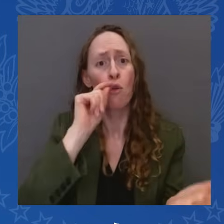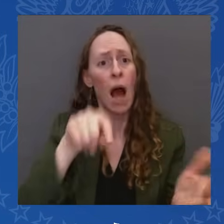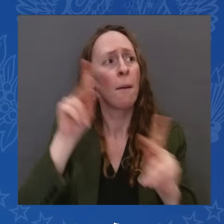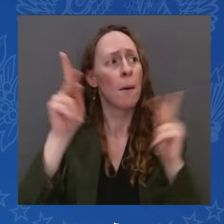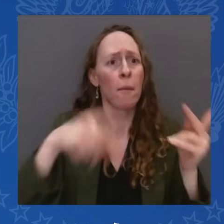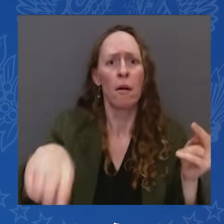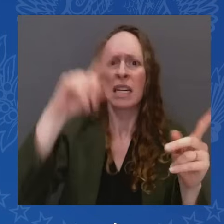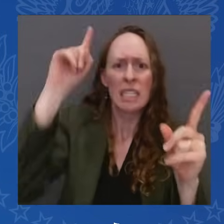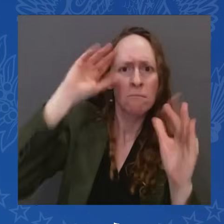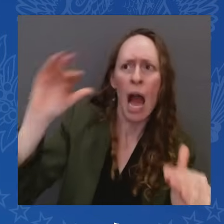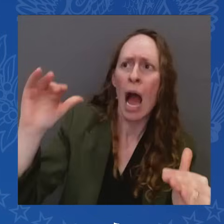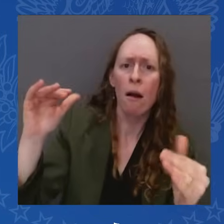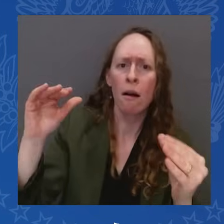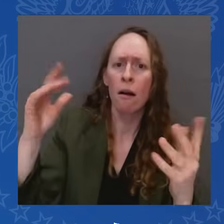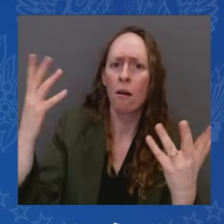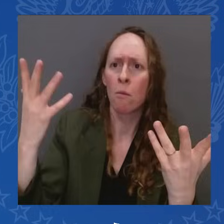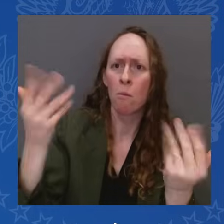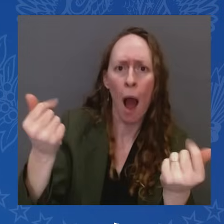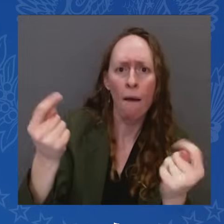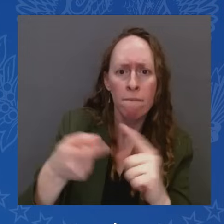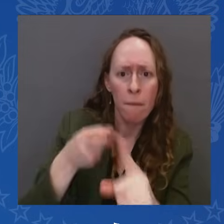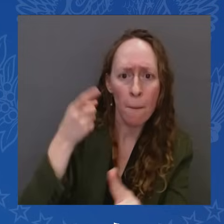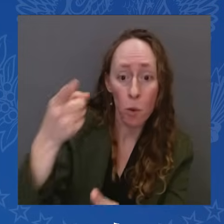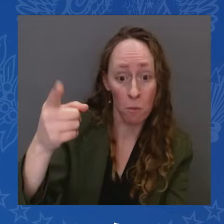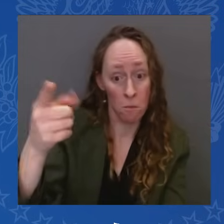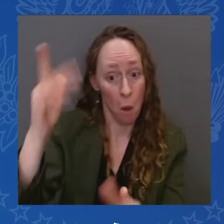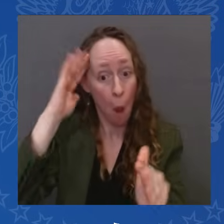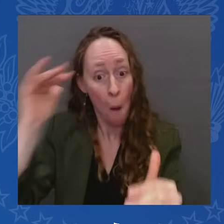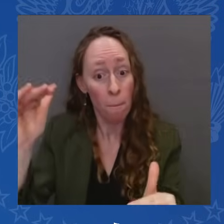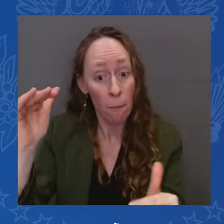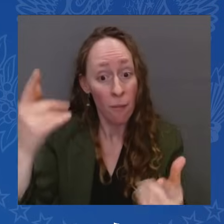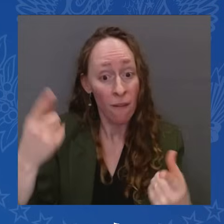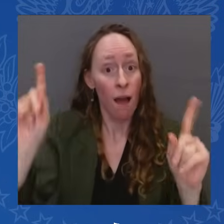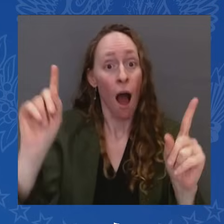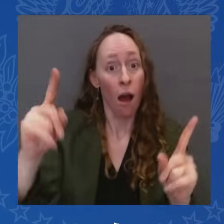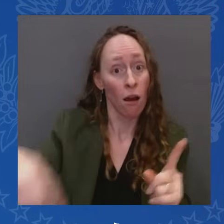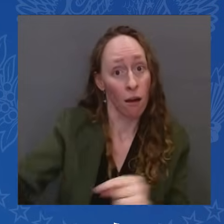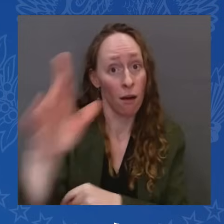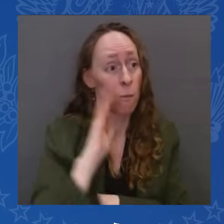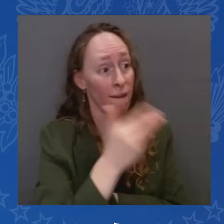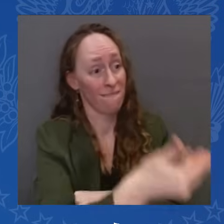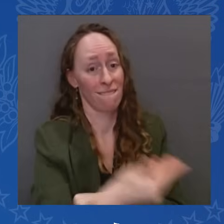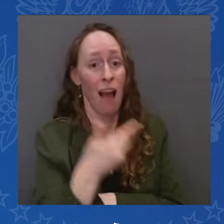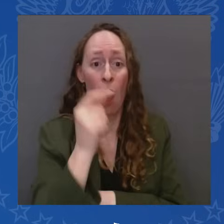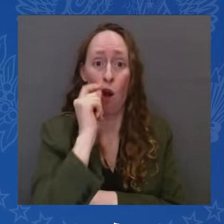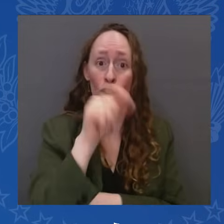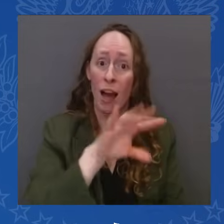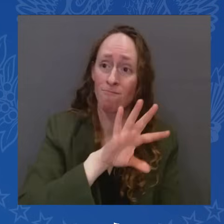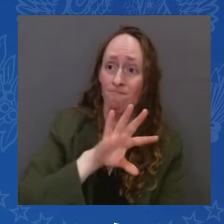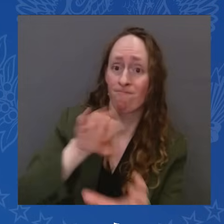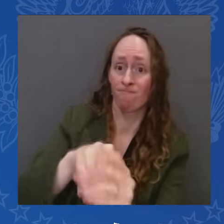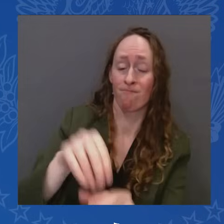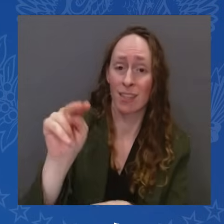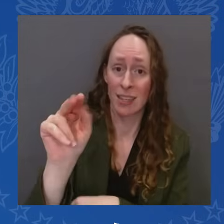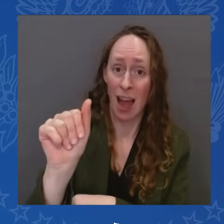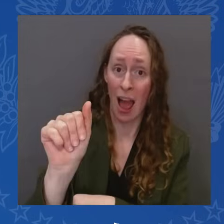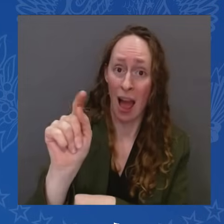to join the Alliance? And, President Biden, under what conditions is the United States